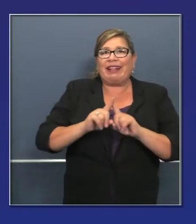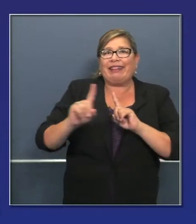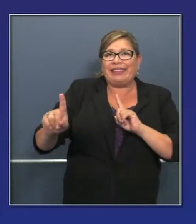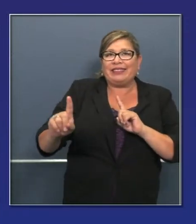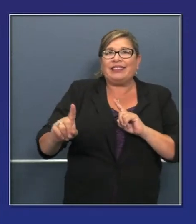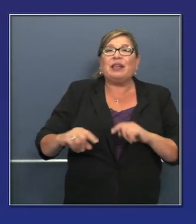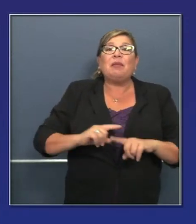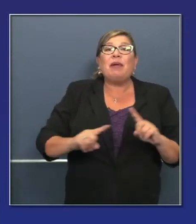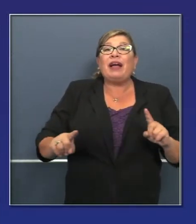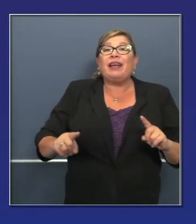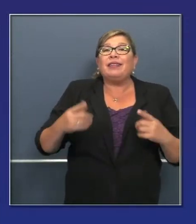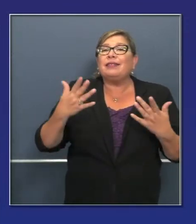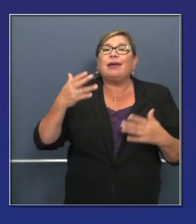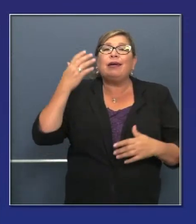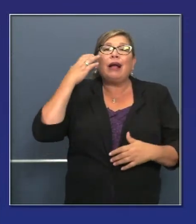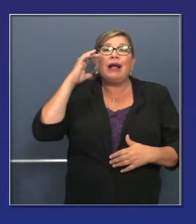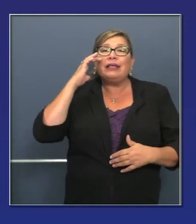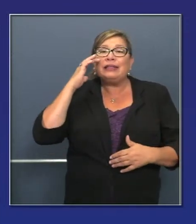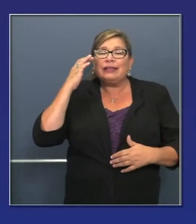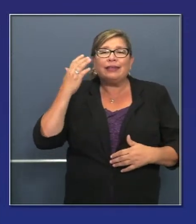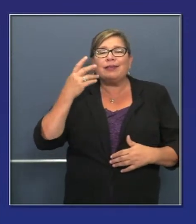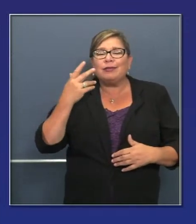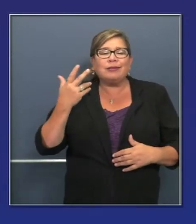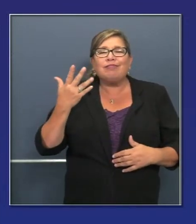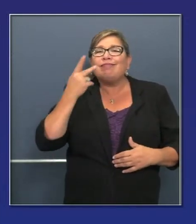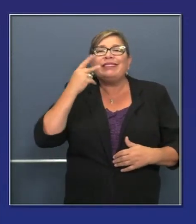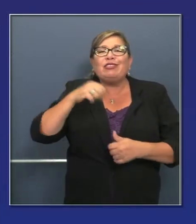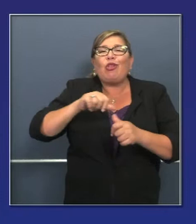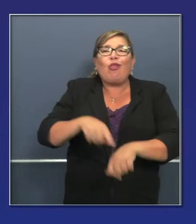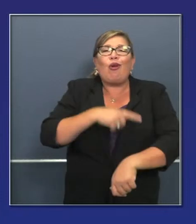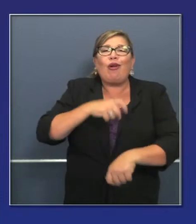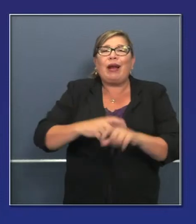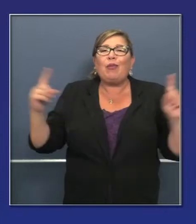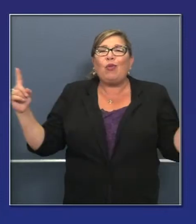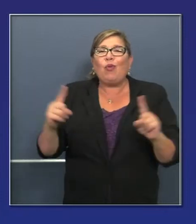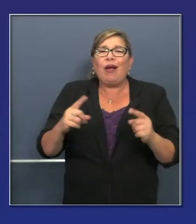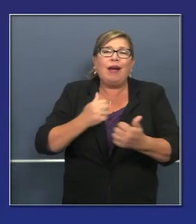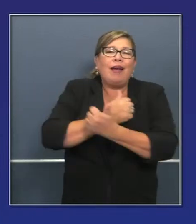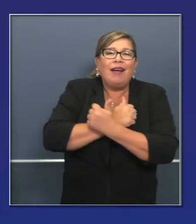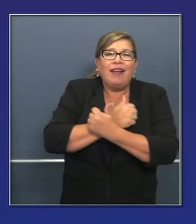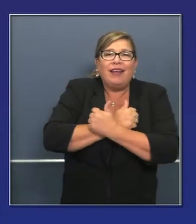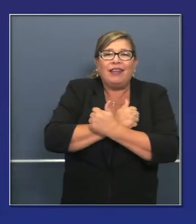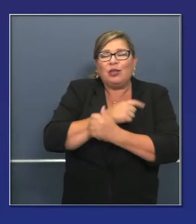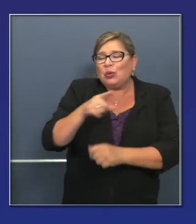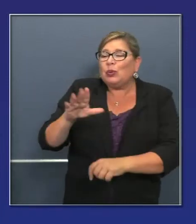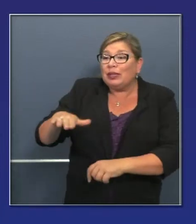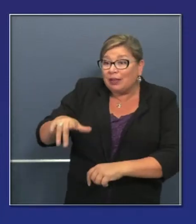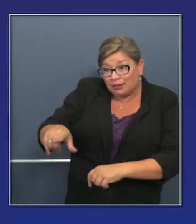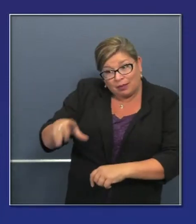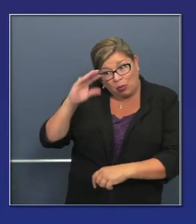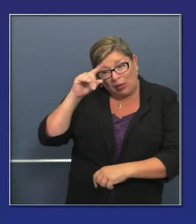and they run and hug and you say boys you got a practice social distancing and they then run away